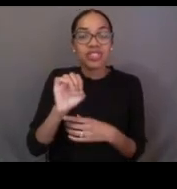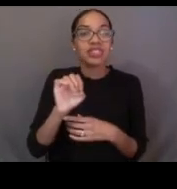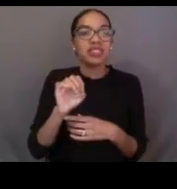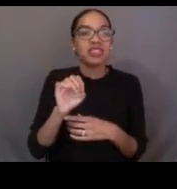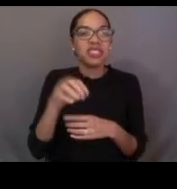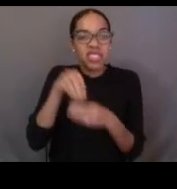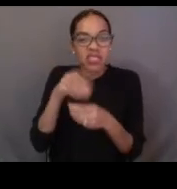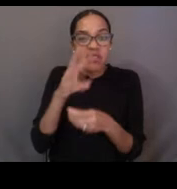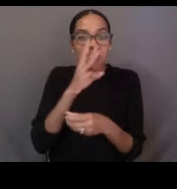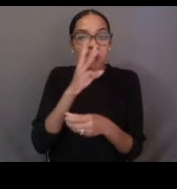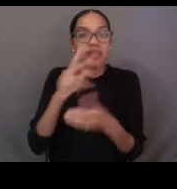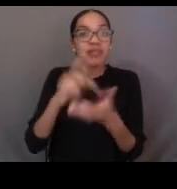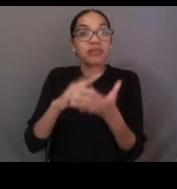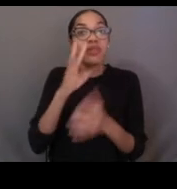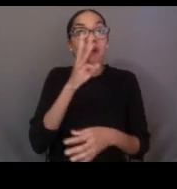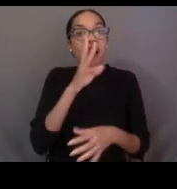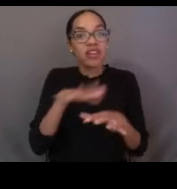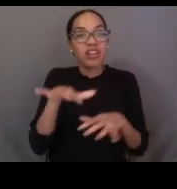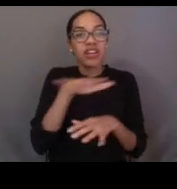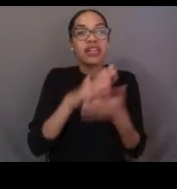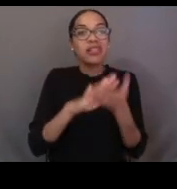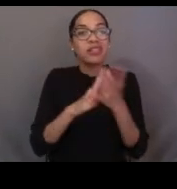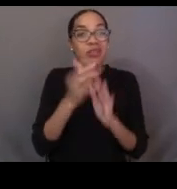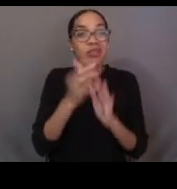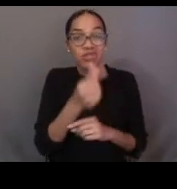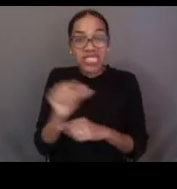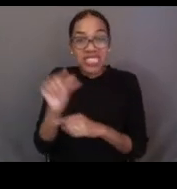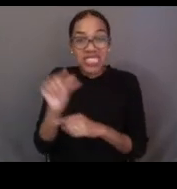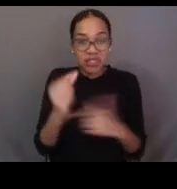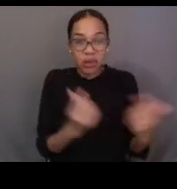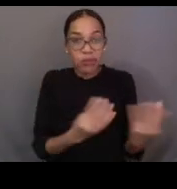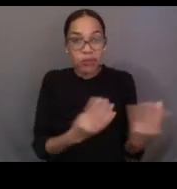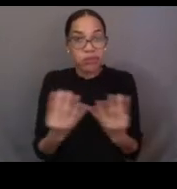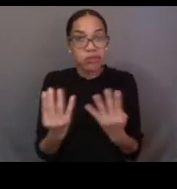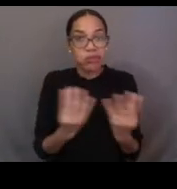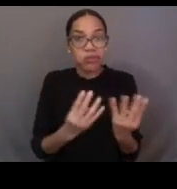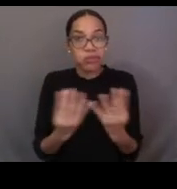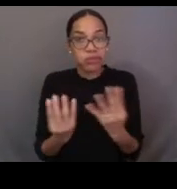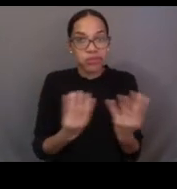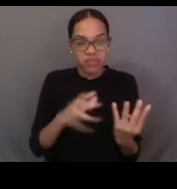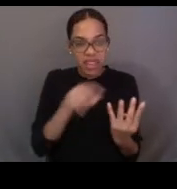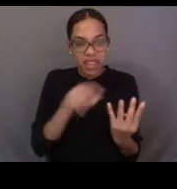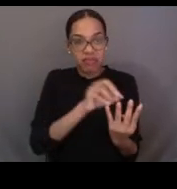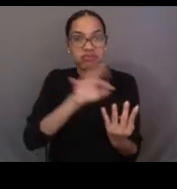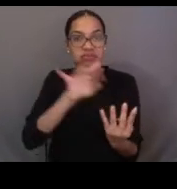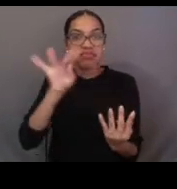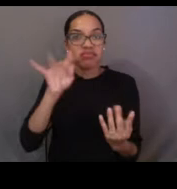I'm not talking about contaminants or toxic pollutant materials or trash, nothing like that.